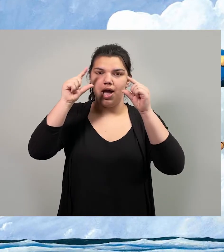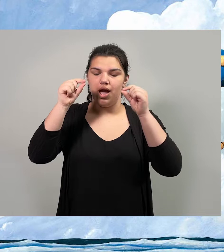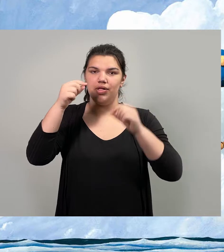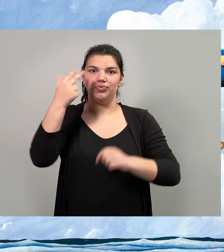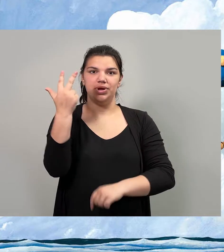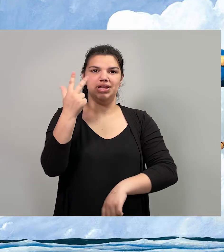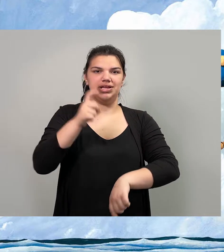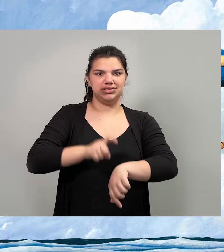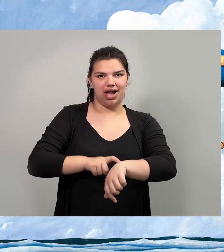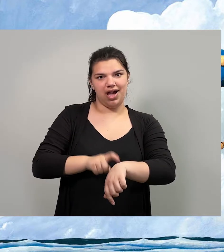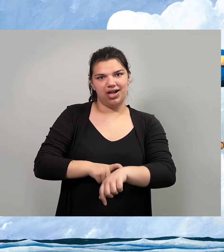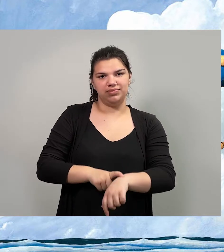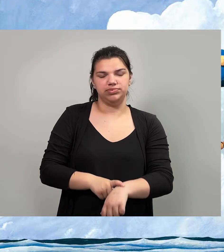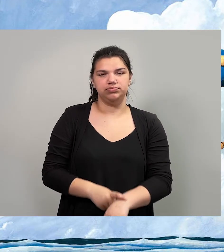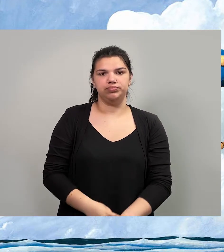The mermaid rolled her eyes and shook her